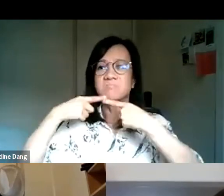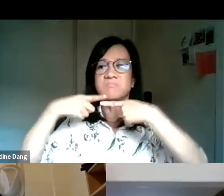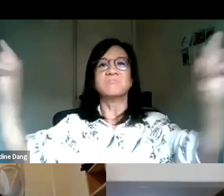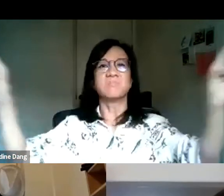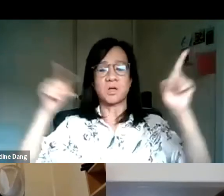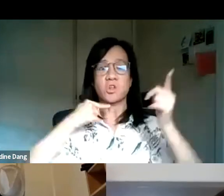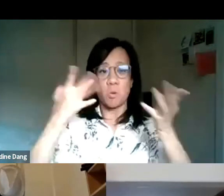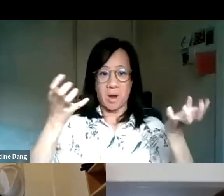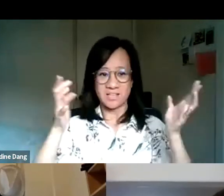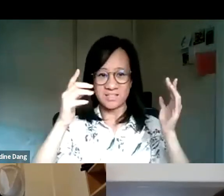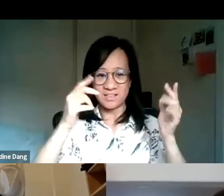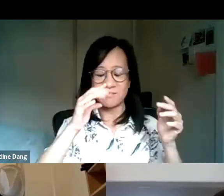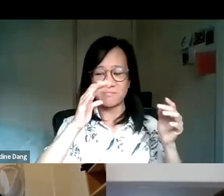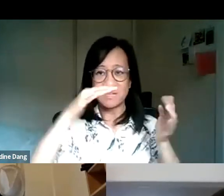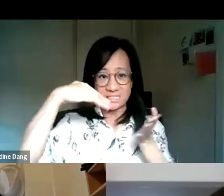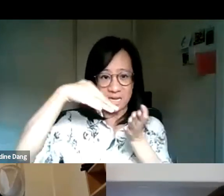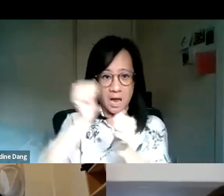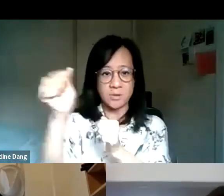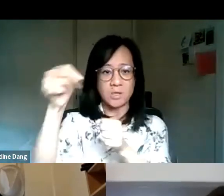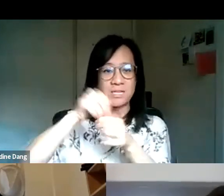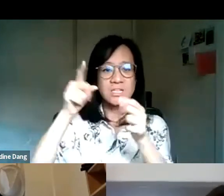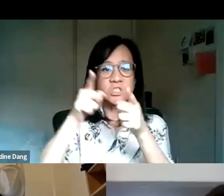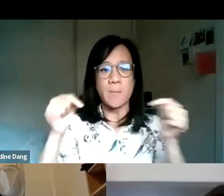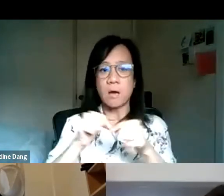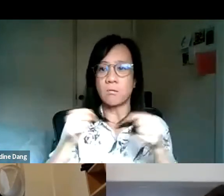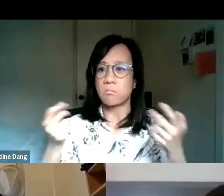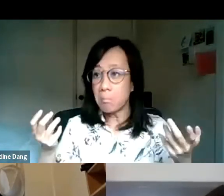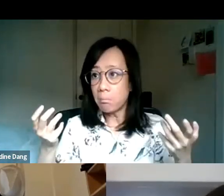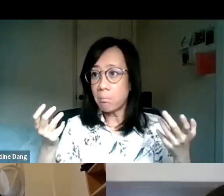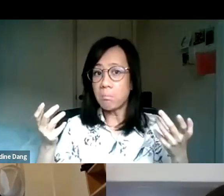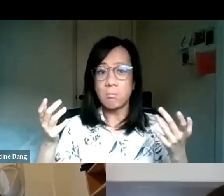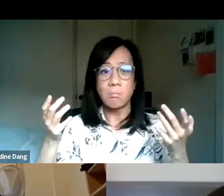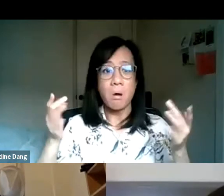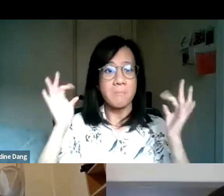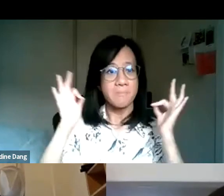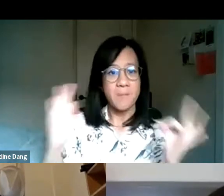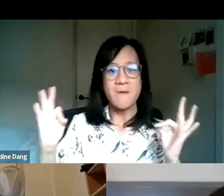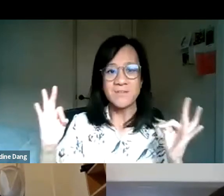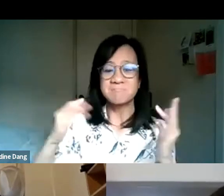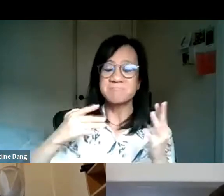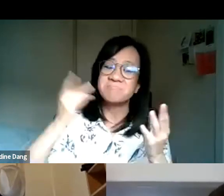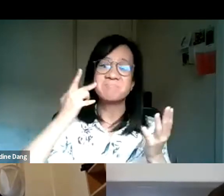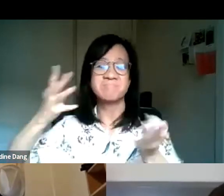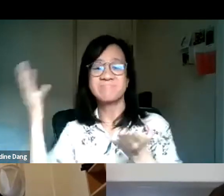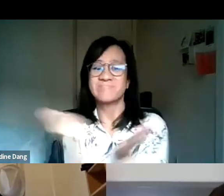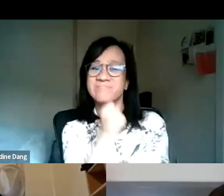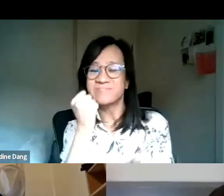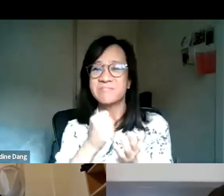go through my college experience and have a typical experience but when I saw an opportunity